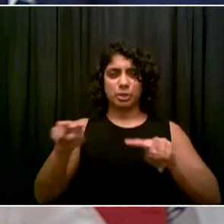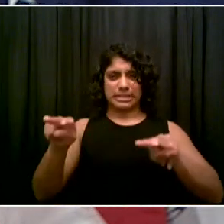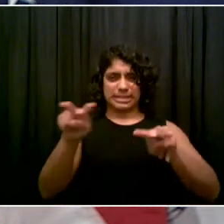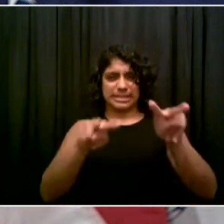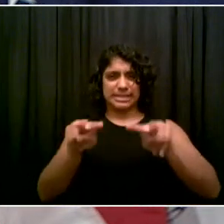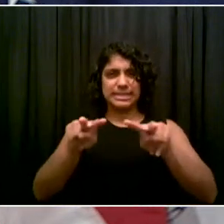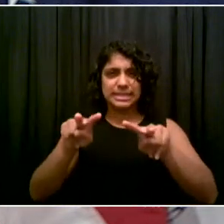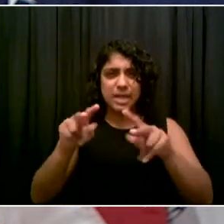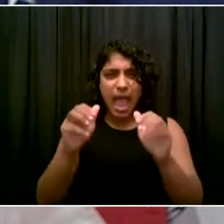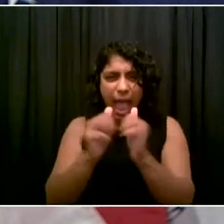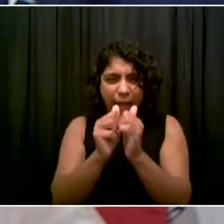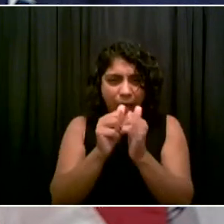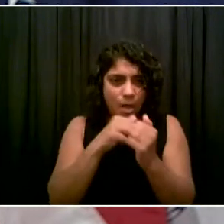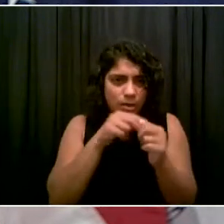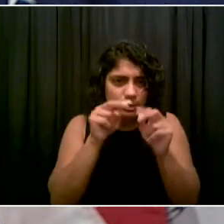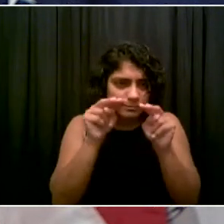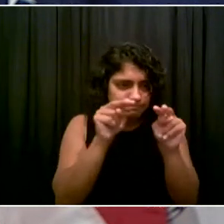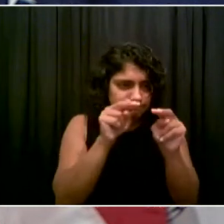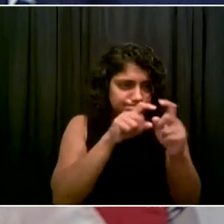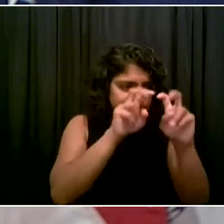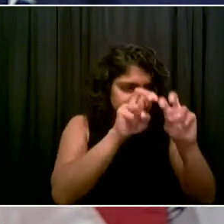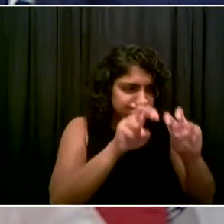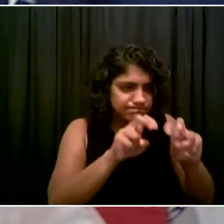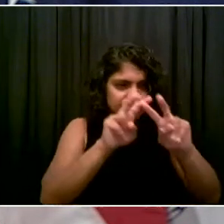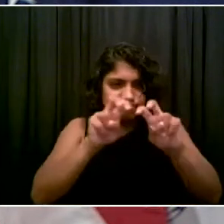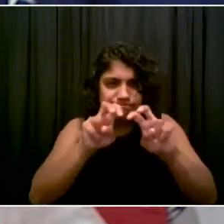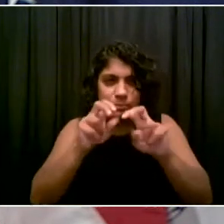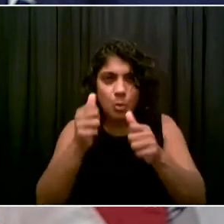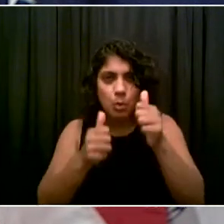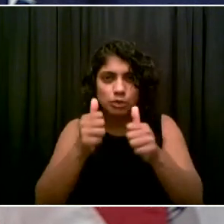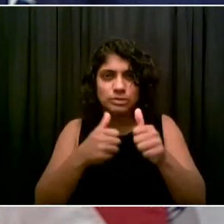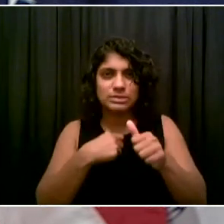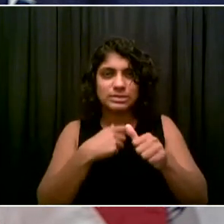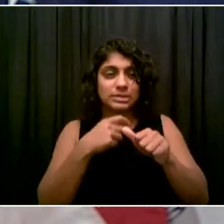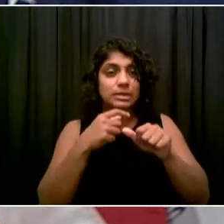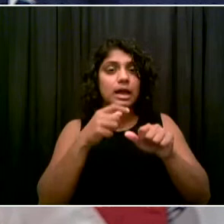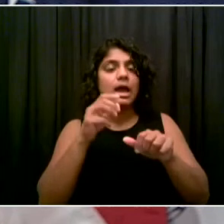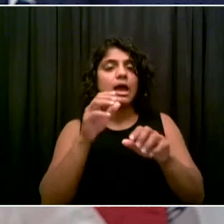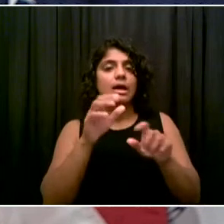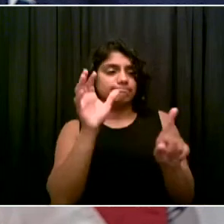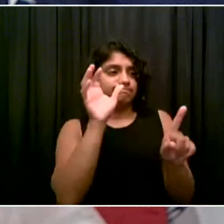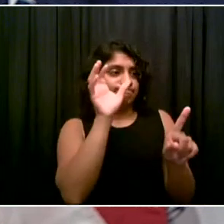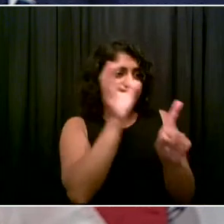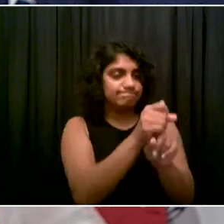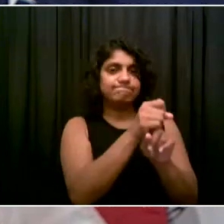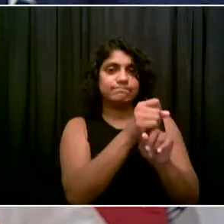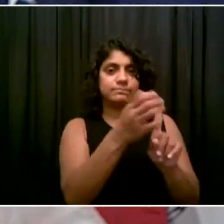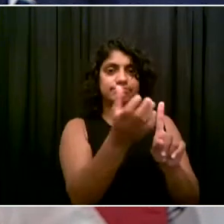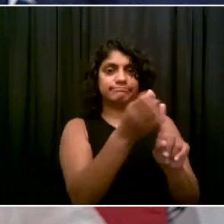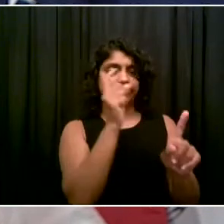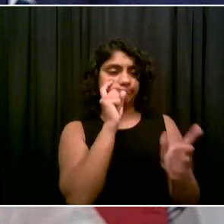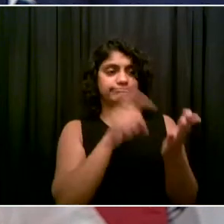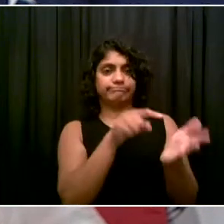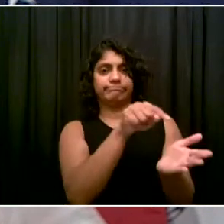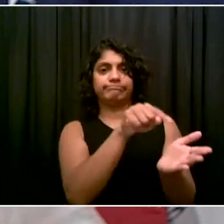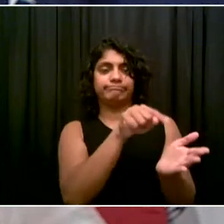WITH OUR PARTNERS IN THE CRIMINAL JUSTICE SYSTEM TO MAKE THESE TOUGH DECISIONS, WHO DO WE GO AFTER, IT S IWITH THAT